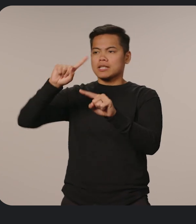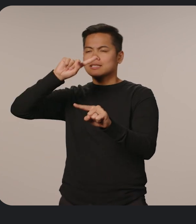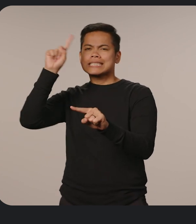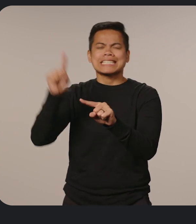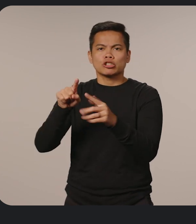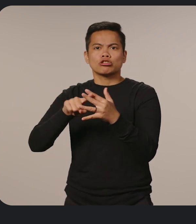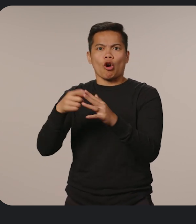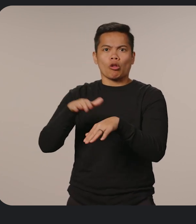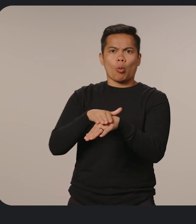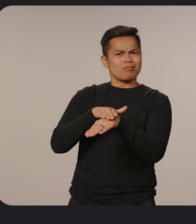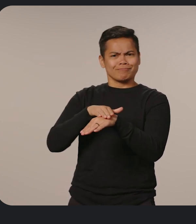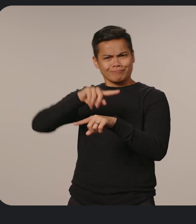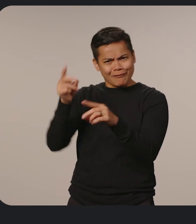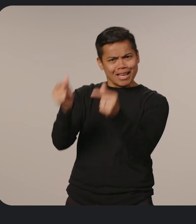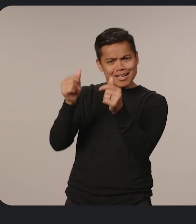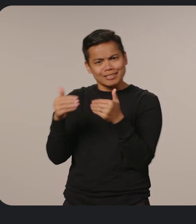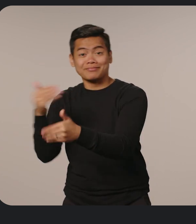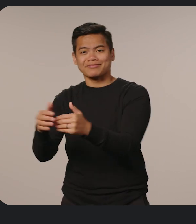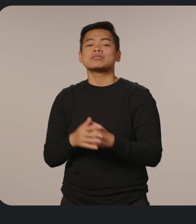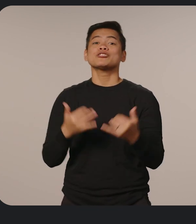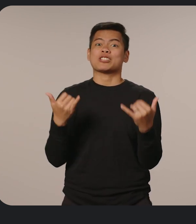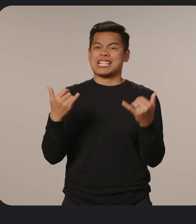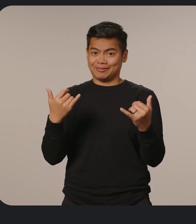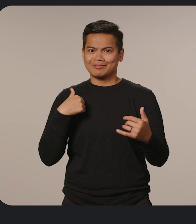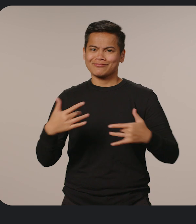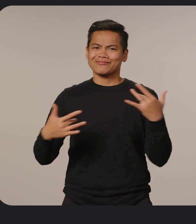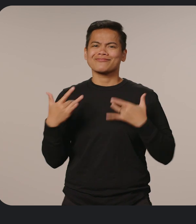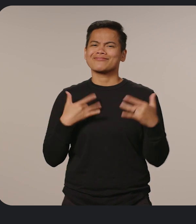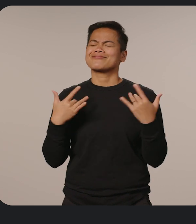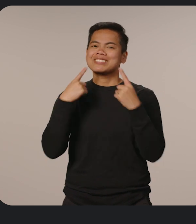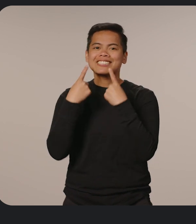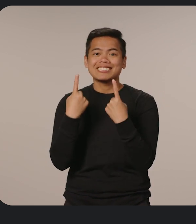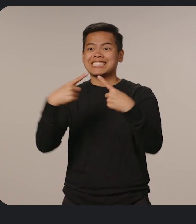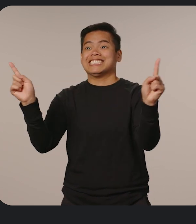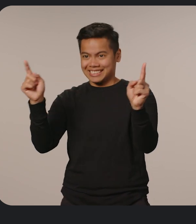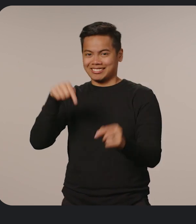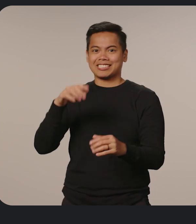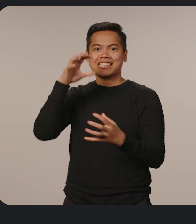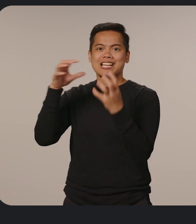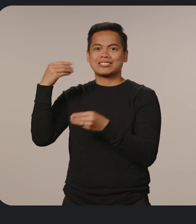today we excited to announce the cloud function second generation has graduated